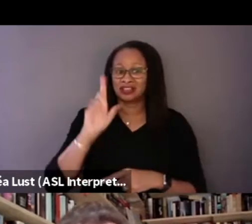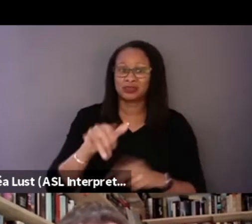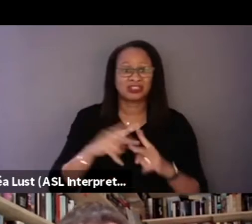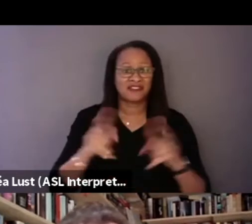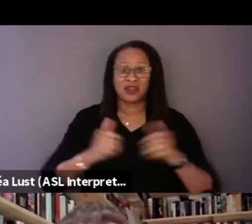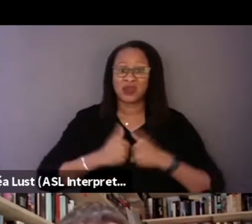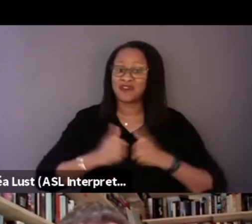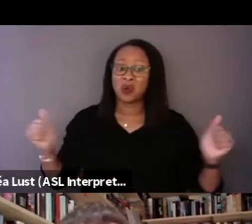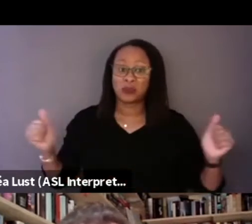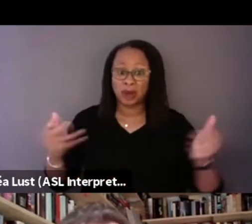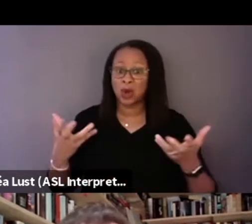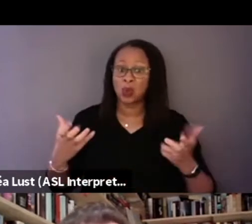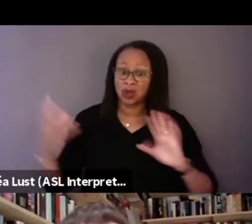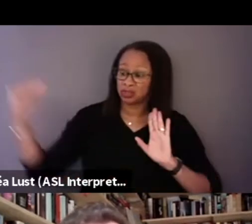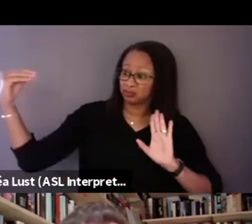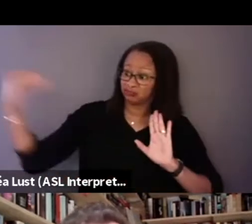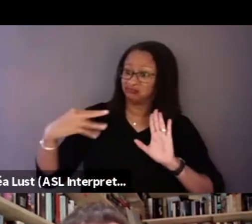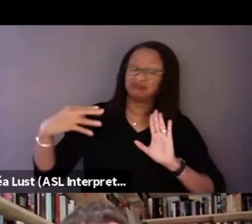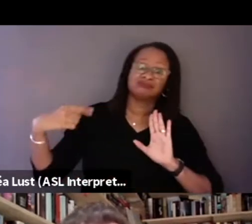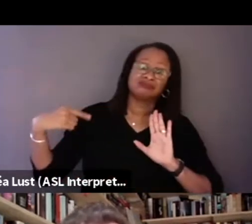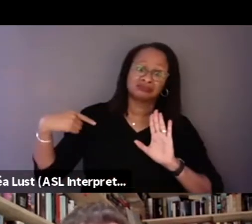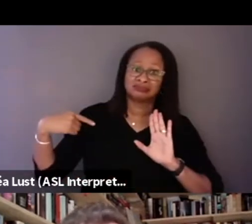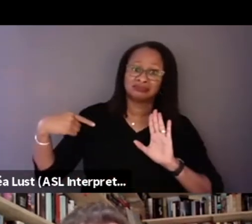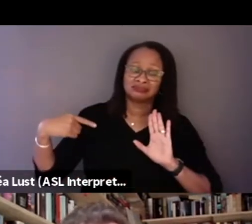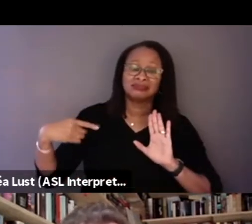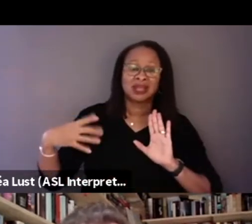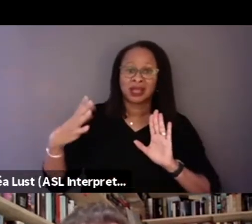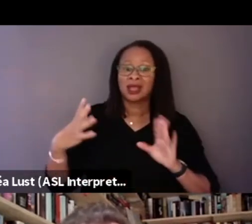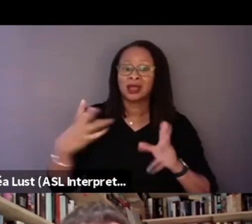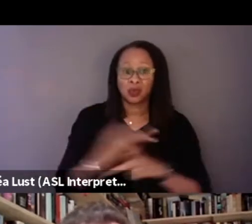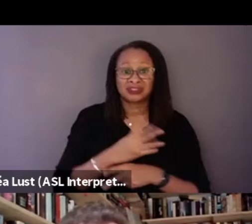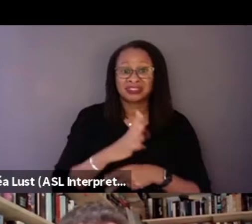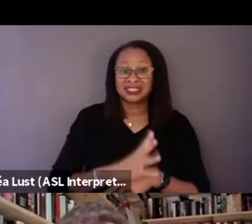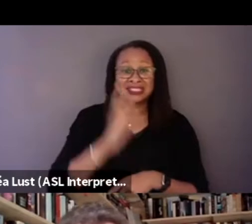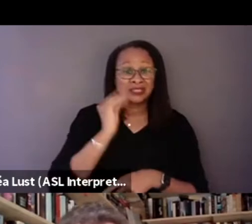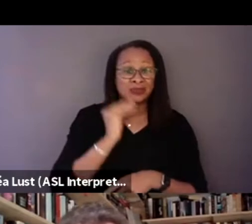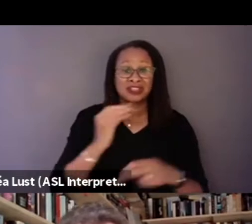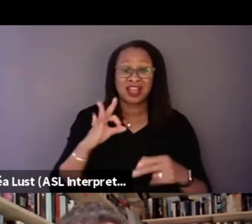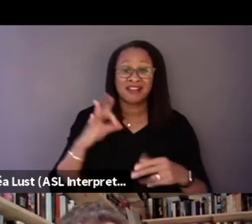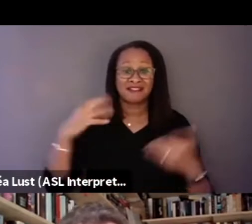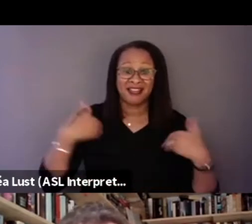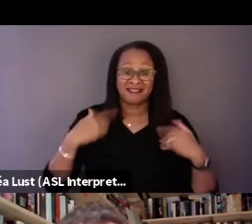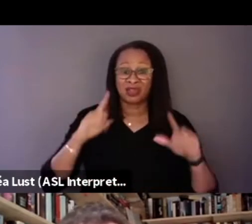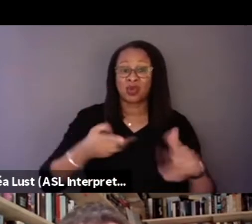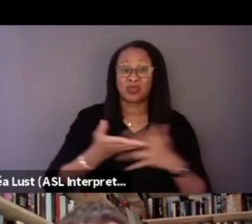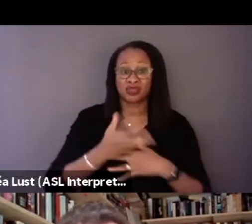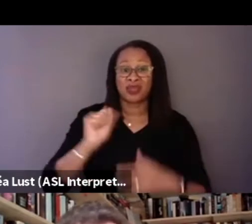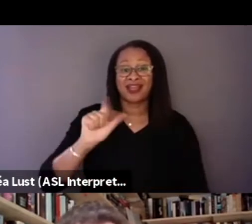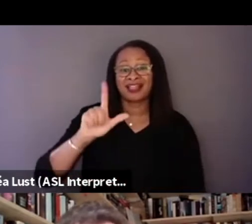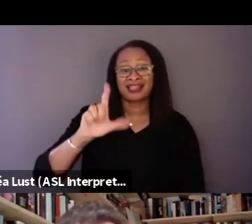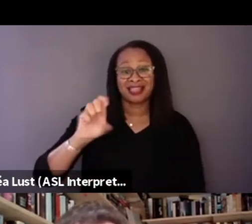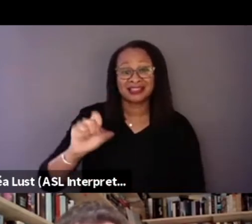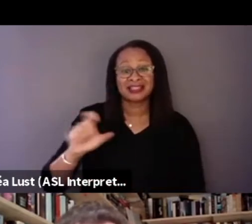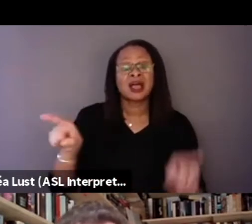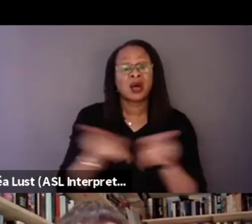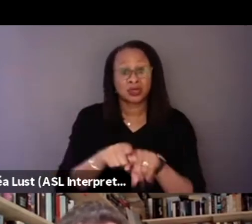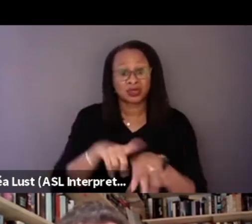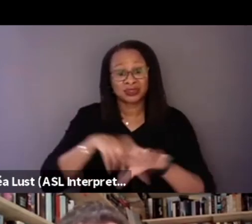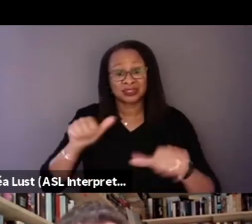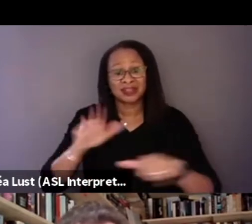and wanted to kind of show what's in all his experience of having and going through ALS as well as his political work